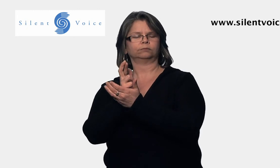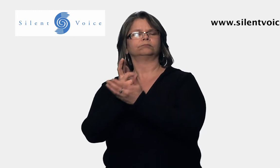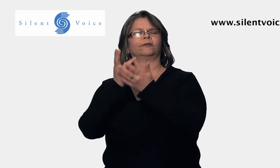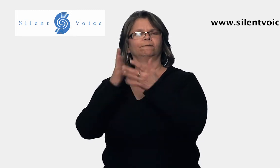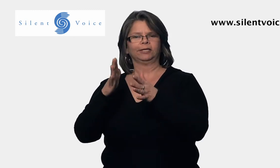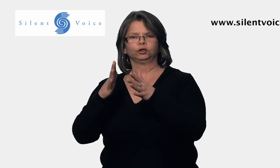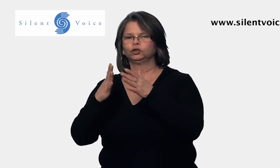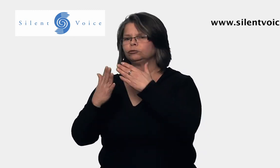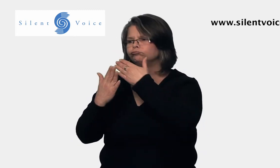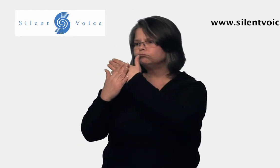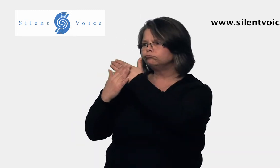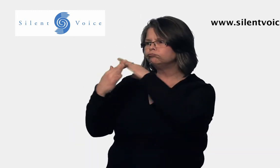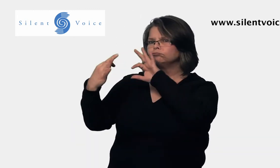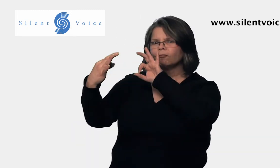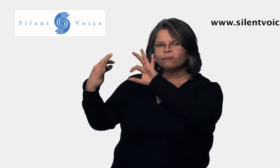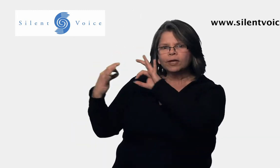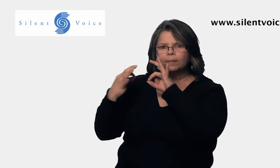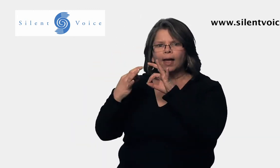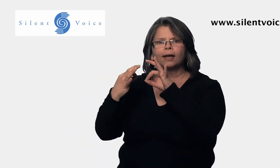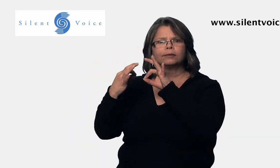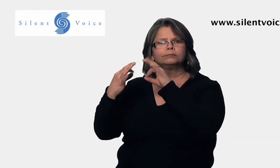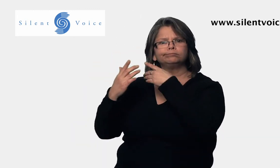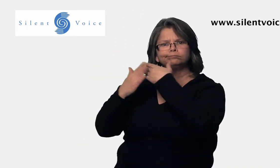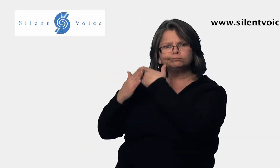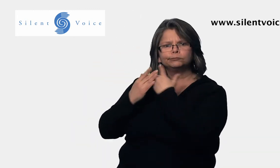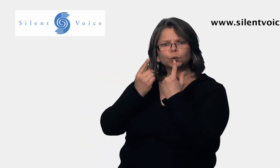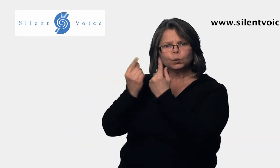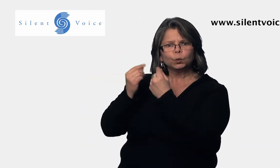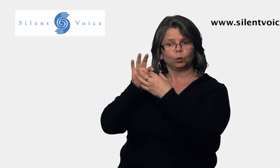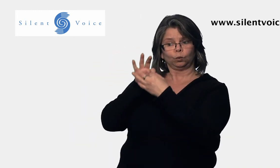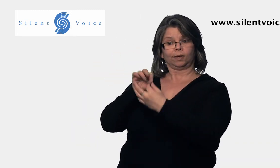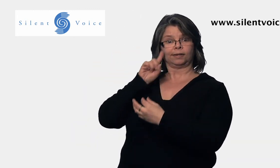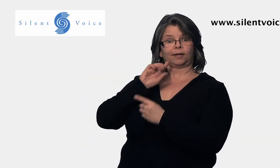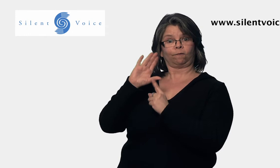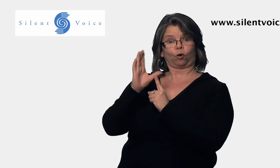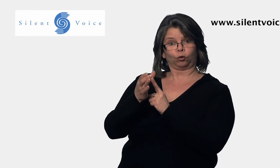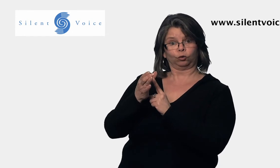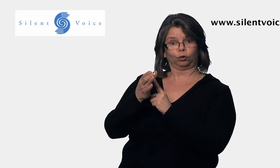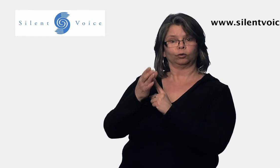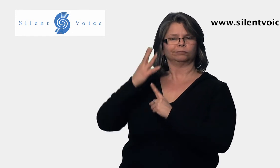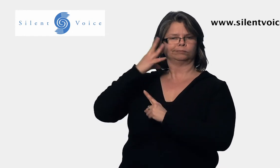received input on Deaf culture and experience